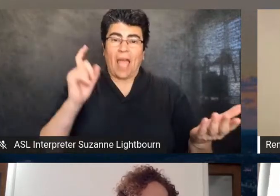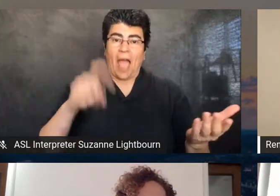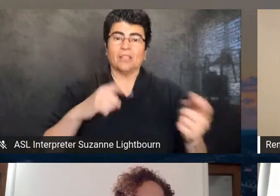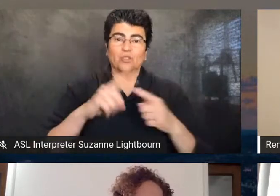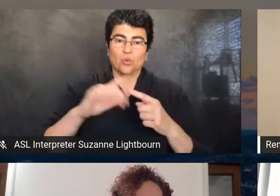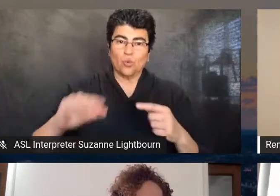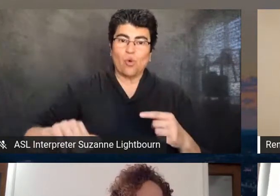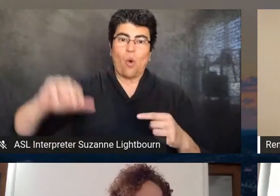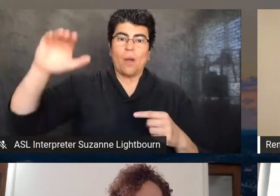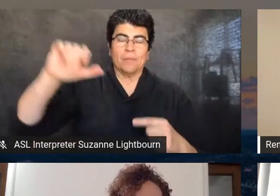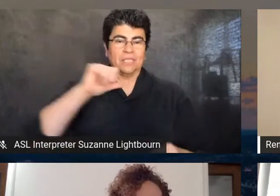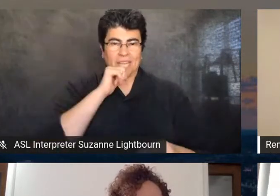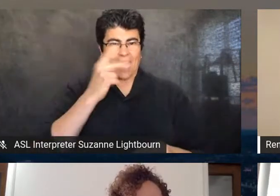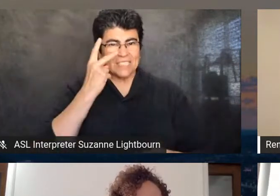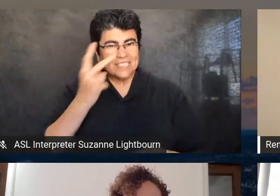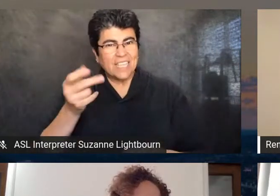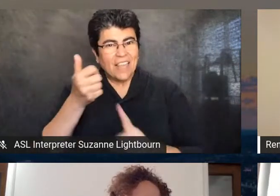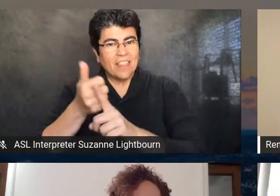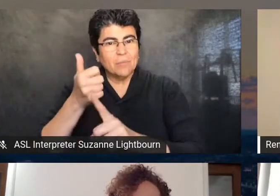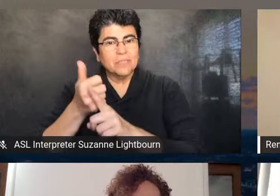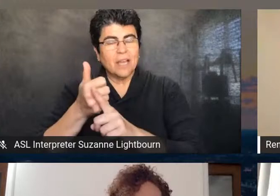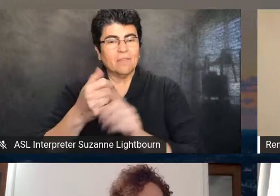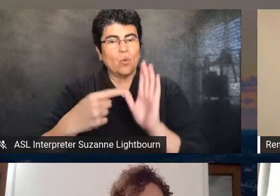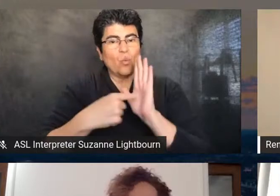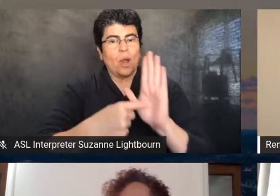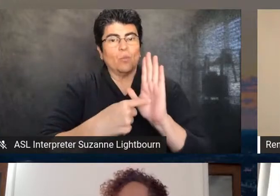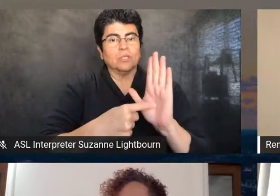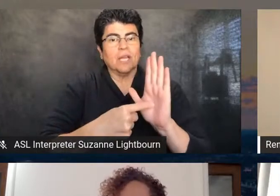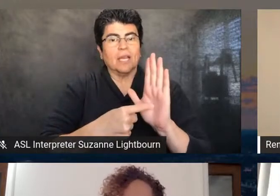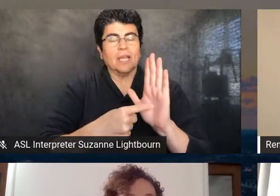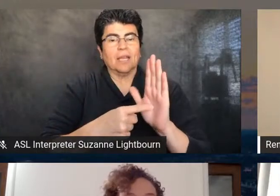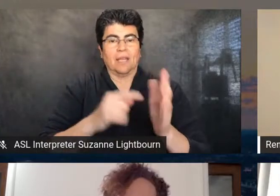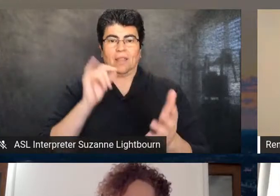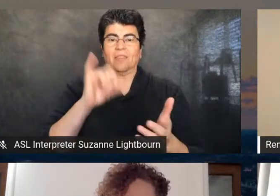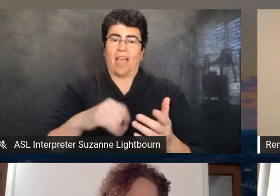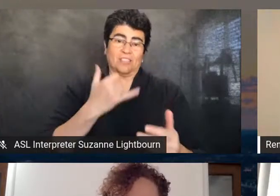and not see themselves represented is beyond wrong.